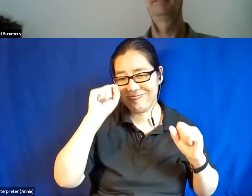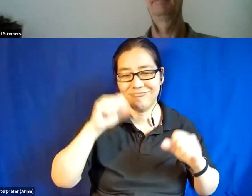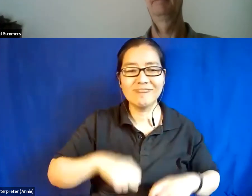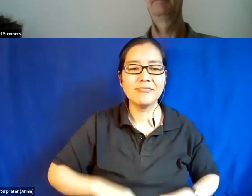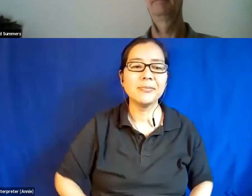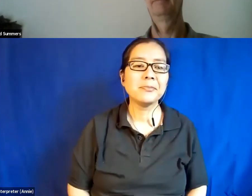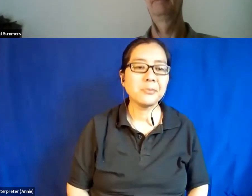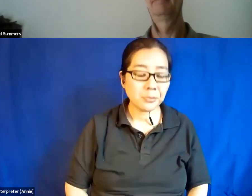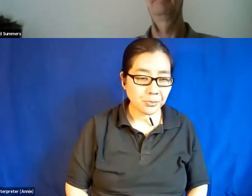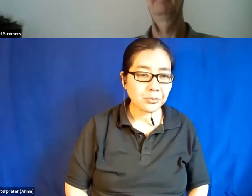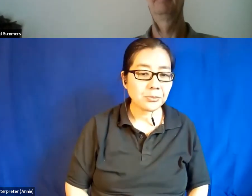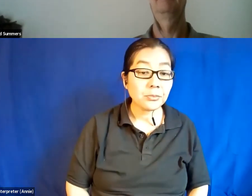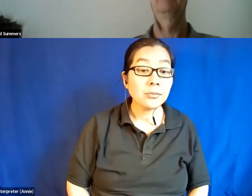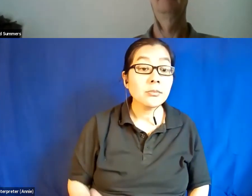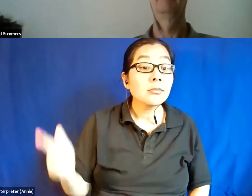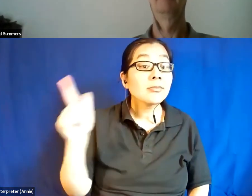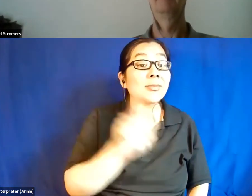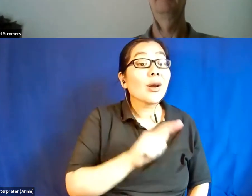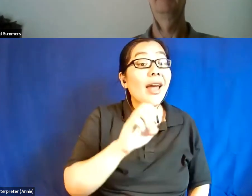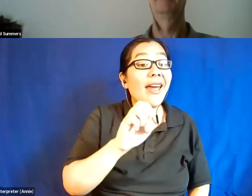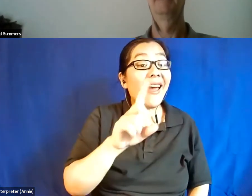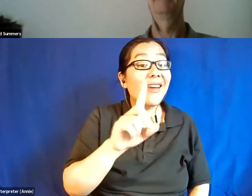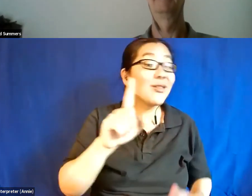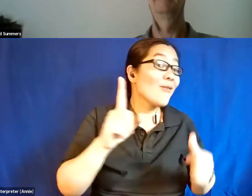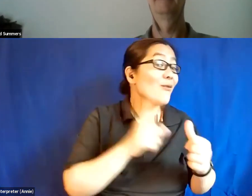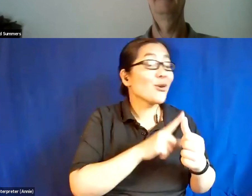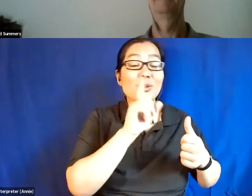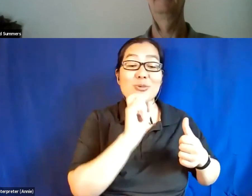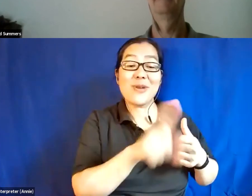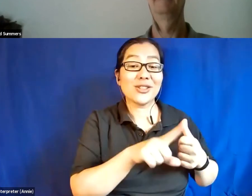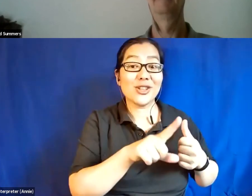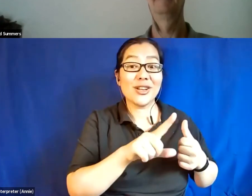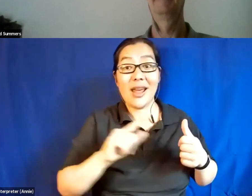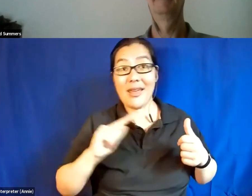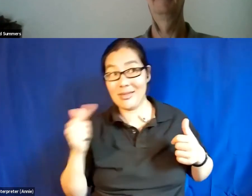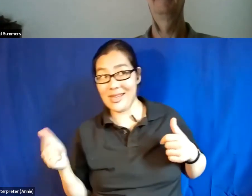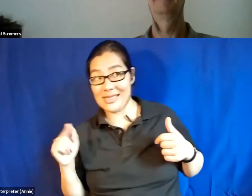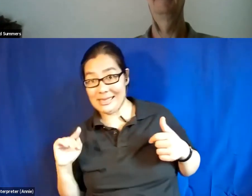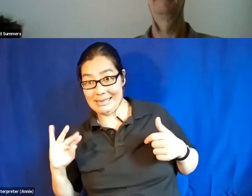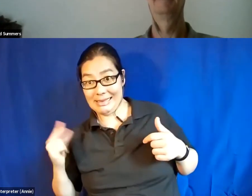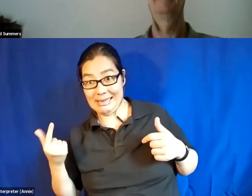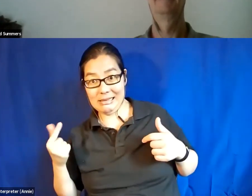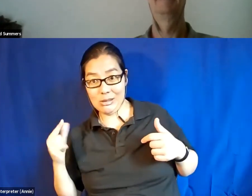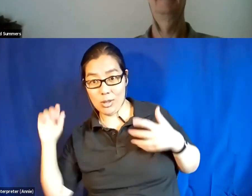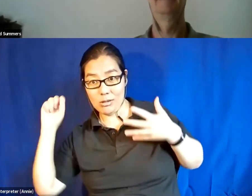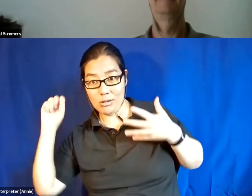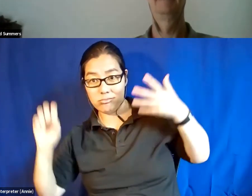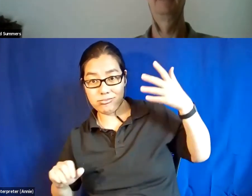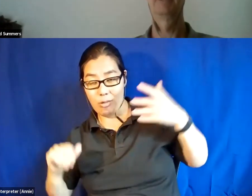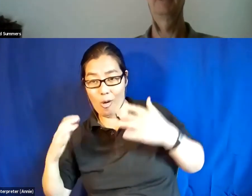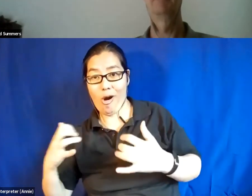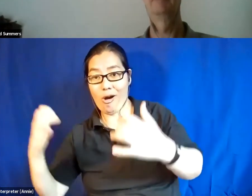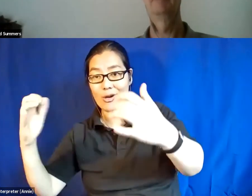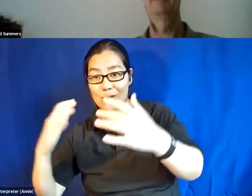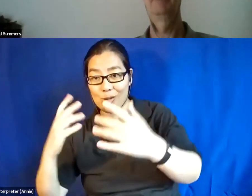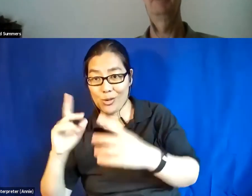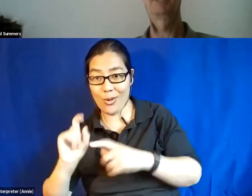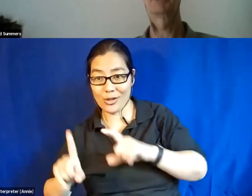, I'll give you the privilege of the first question and Ting, we'll go to questions. Ed. Ed Summers: Okay. Josh, this is